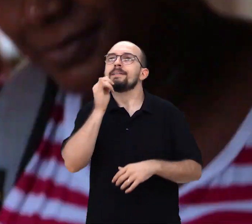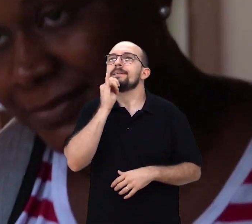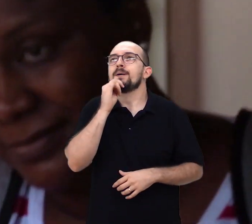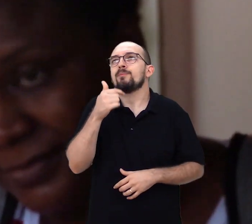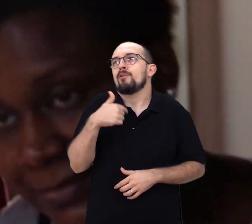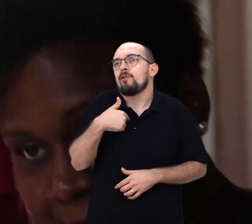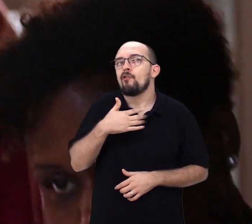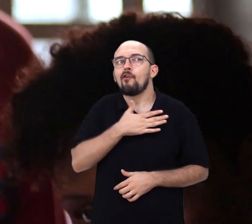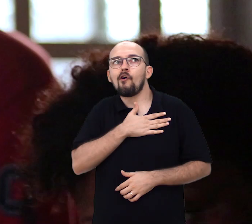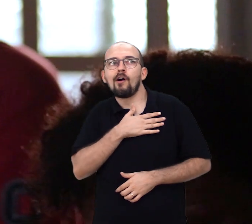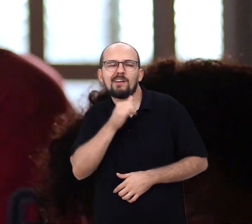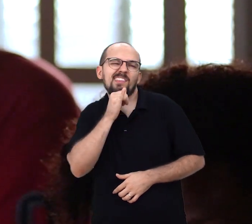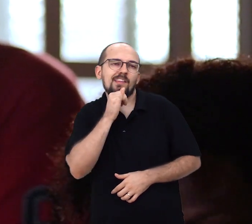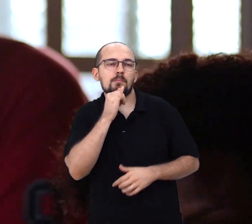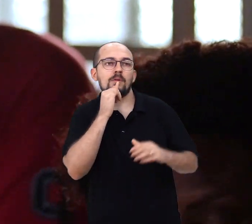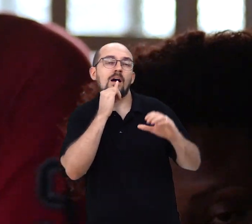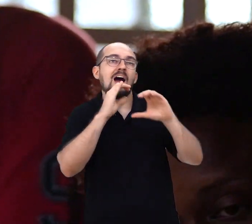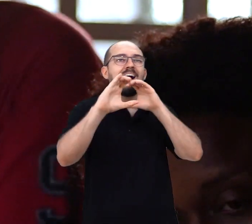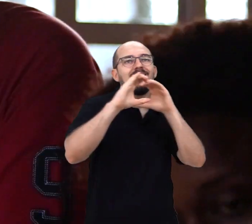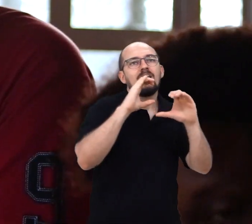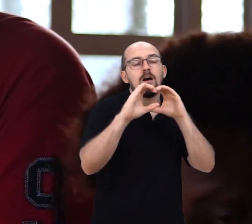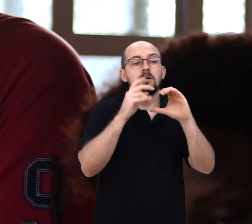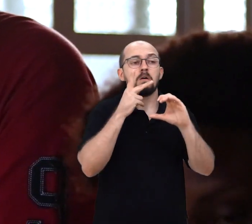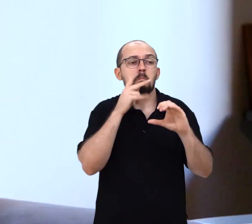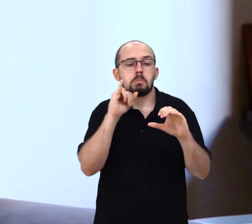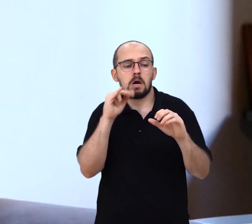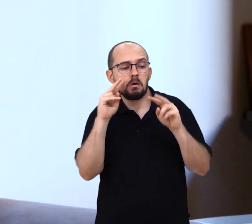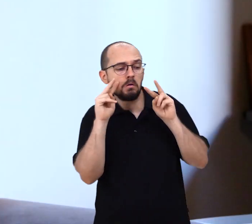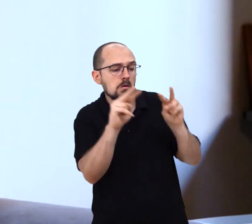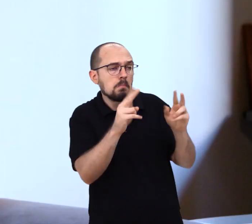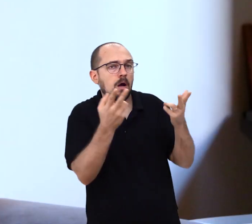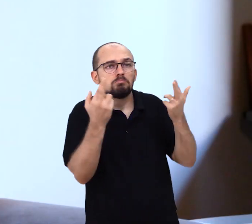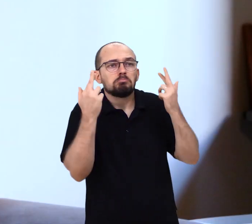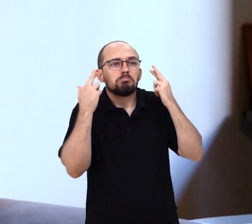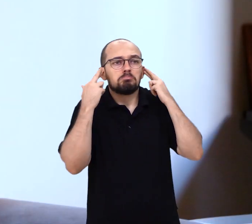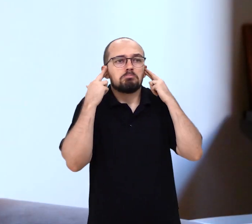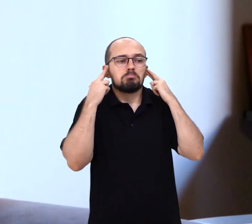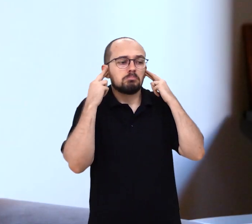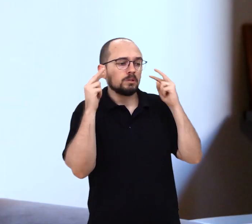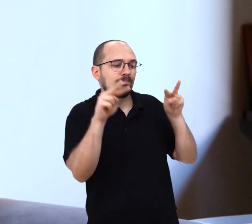for example, if I liked to sing. He would see, but he wouldn't know what I'd be singing about if I didn't interpret.